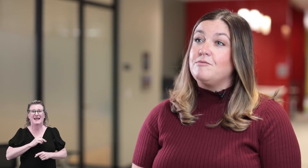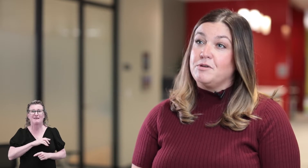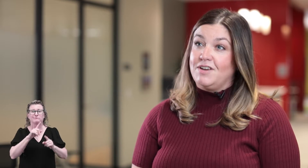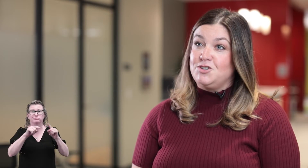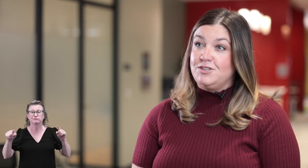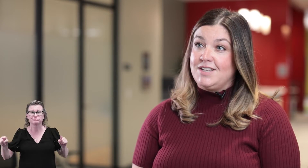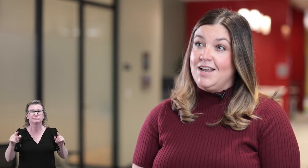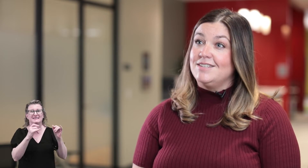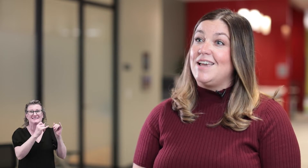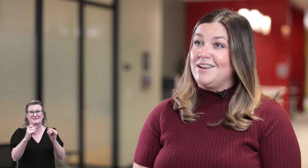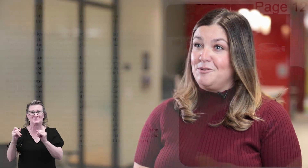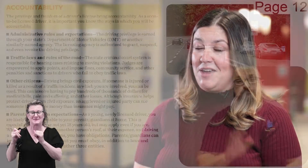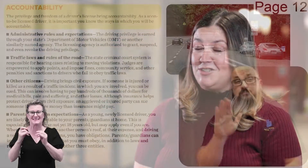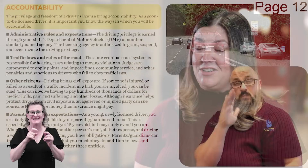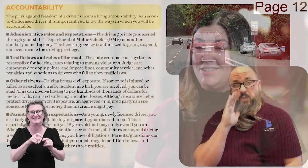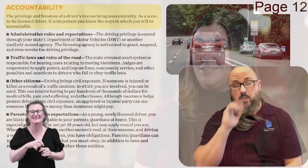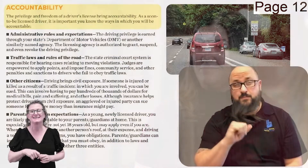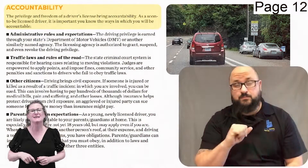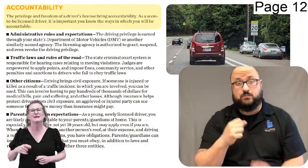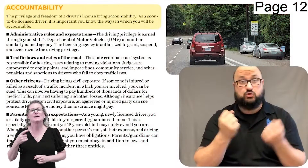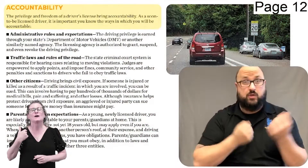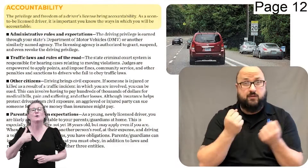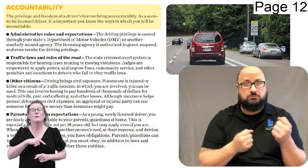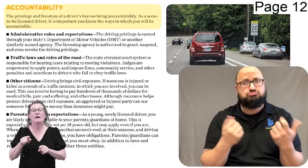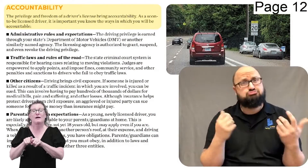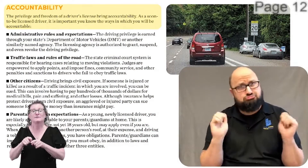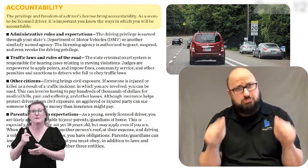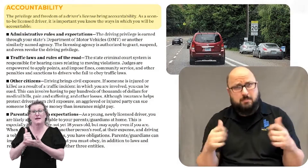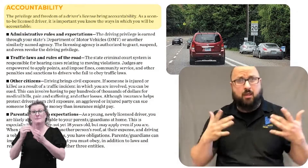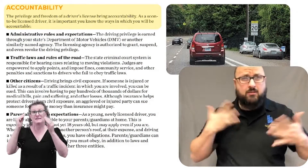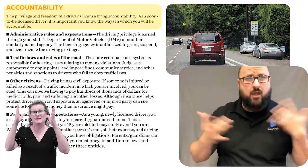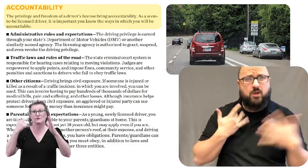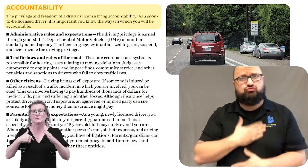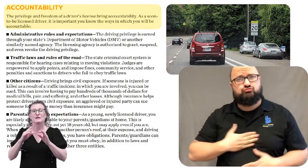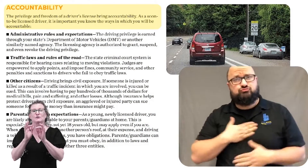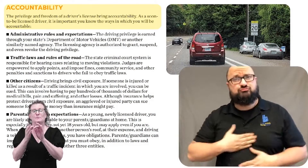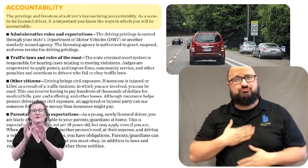of professional settings and locations. We also assist teachers by interpreting